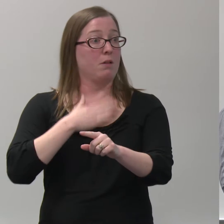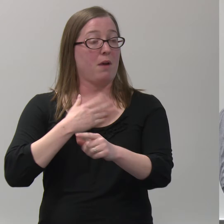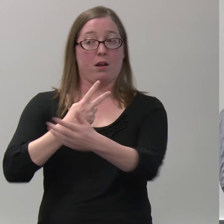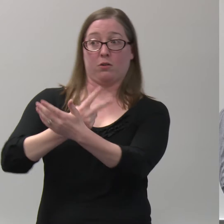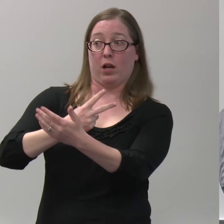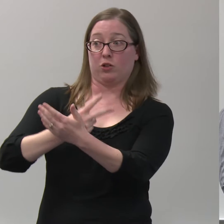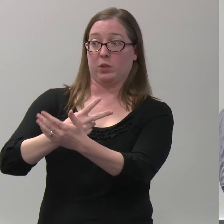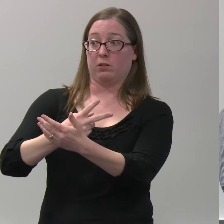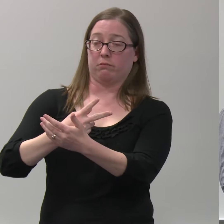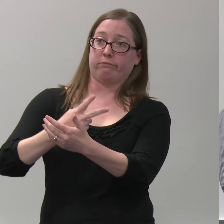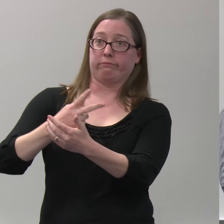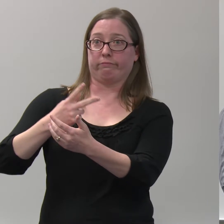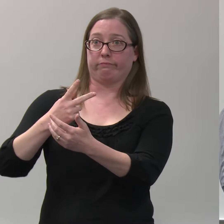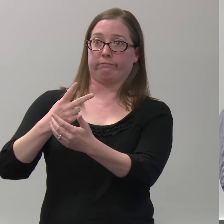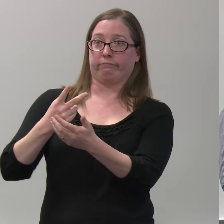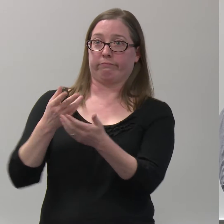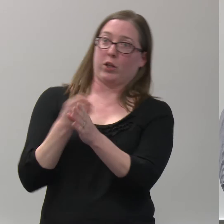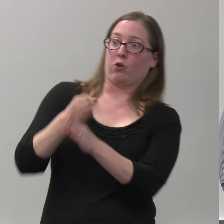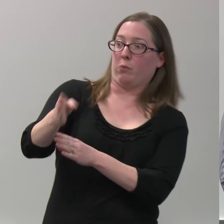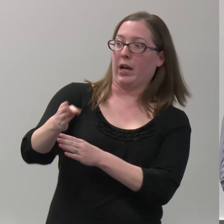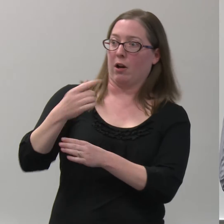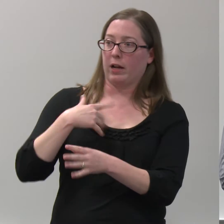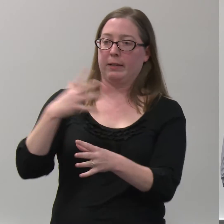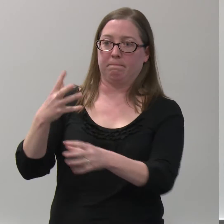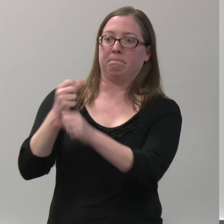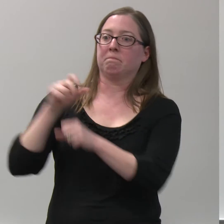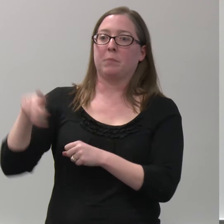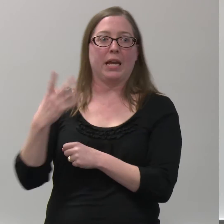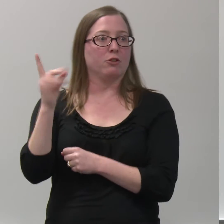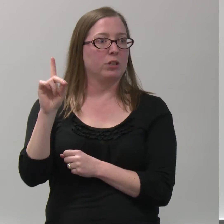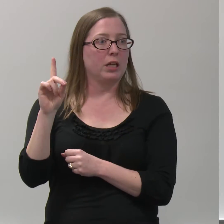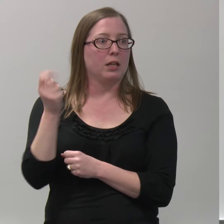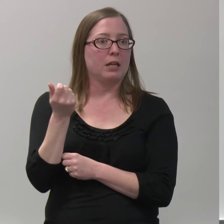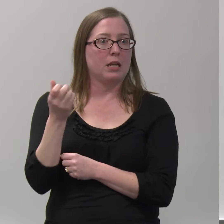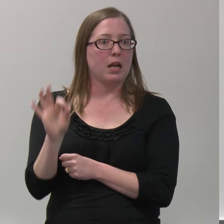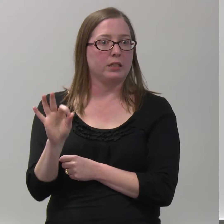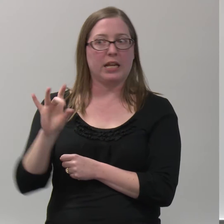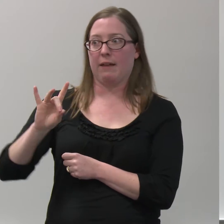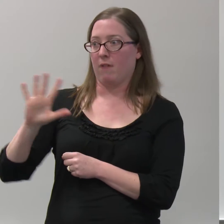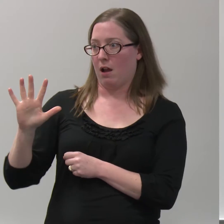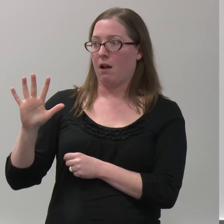and got my Ph.D. in 1975. Now, like many other young people at the time,